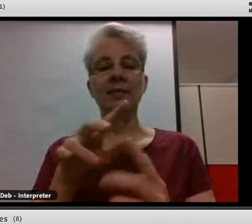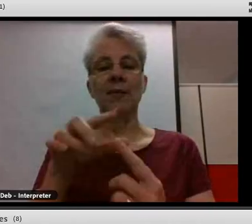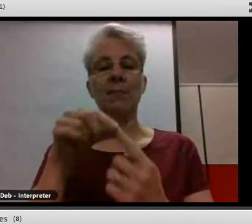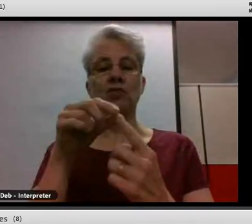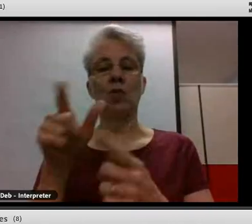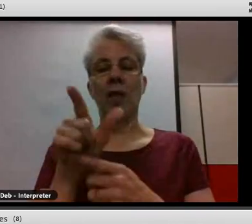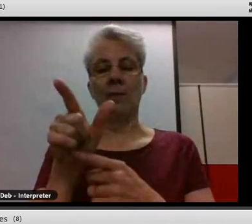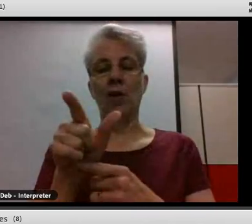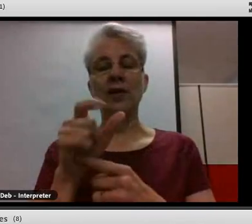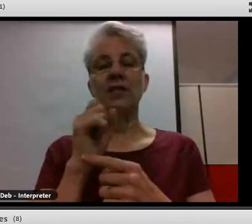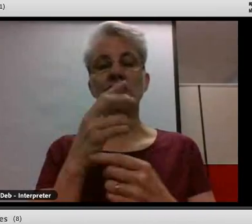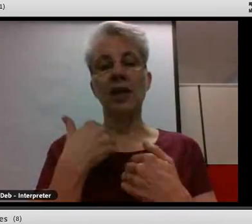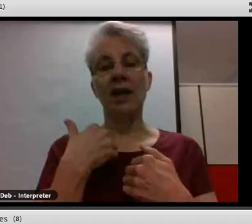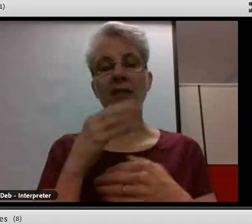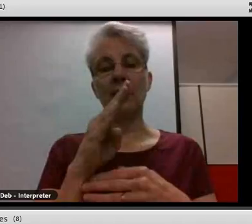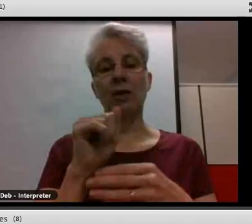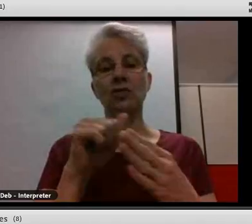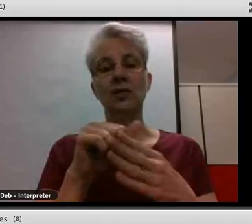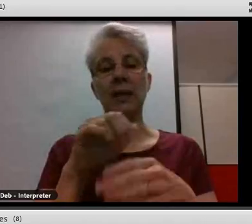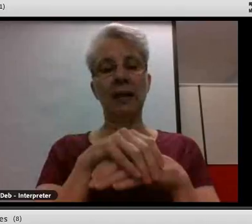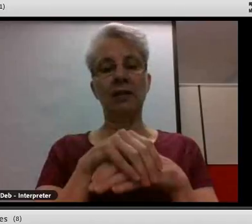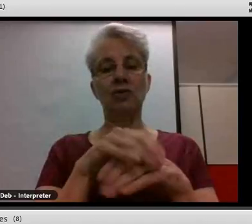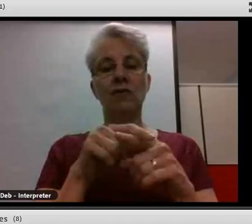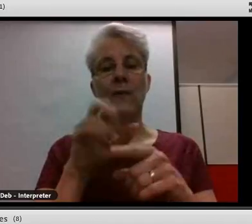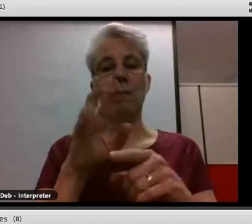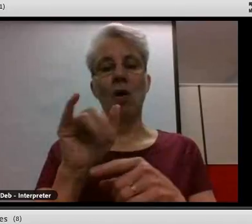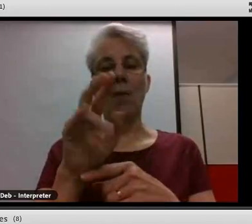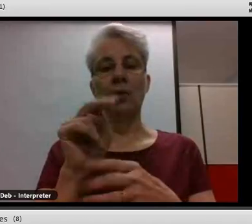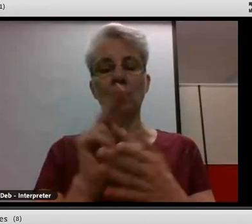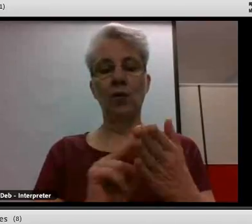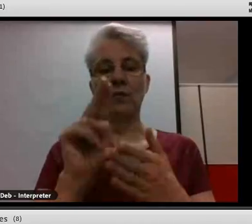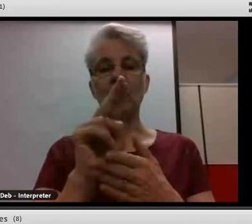Stephanie serves on both regional and state library committees